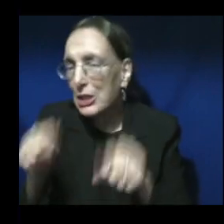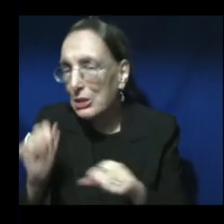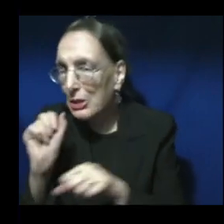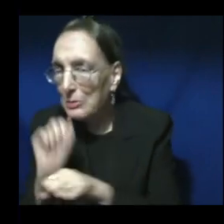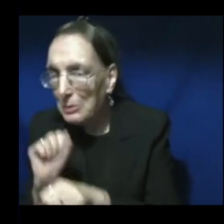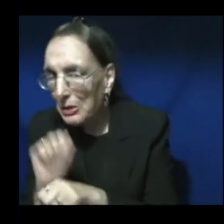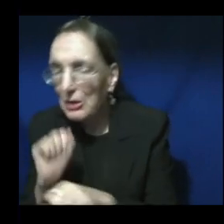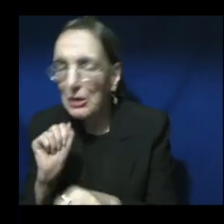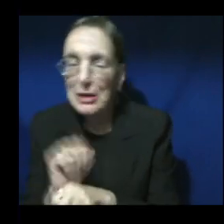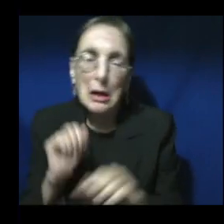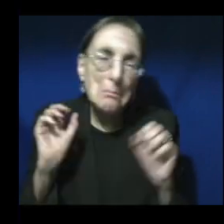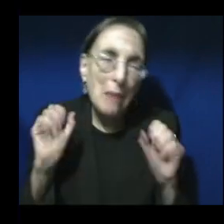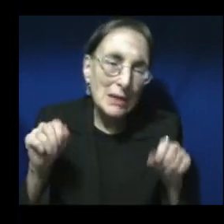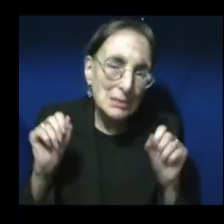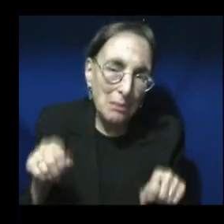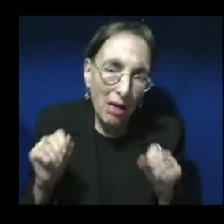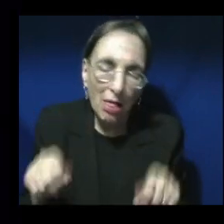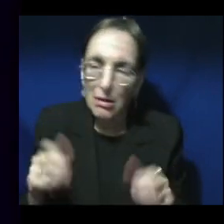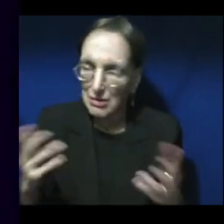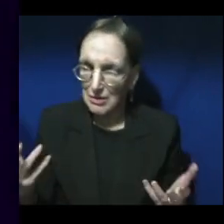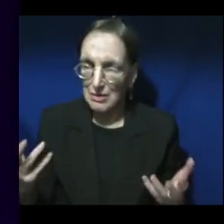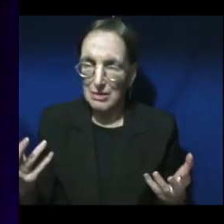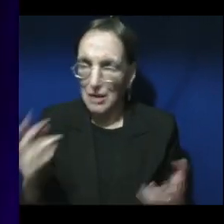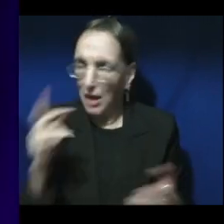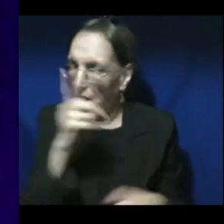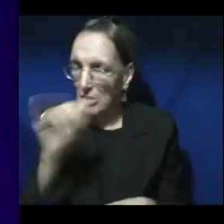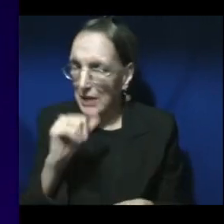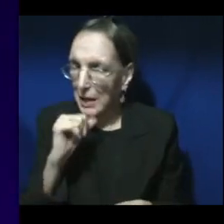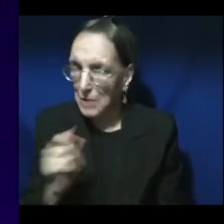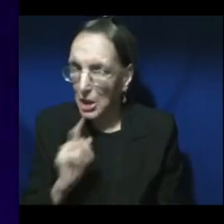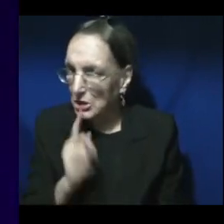sure of the things that they can’t. And so calling out the uncertainty is a way to signal that there